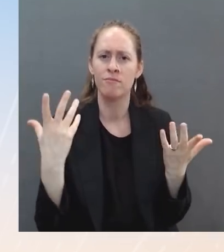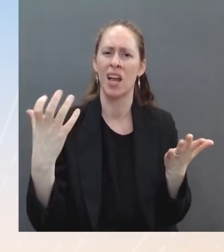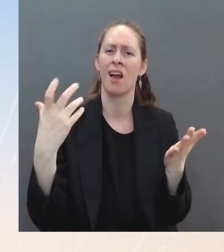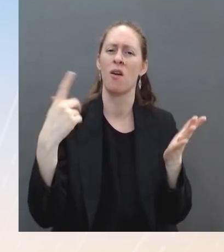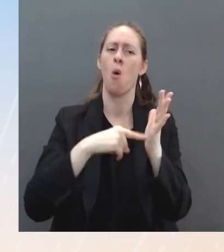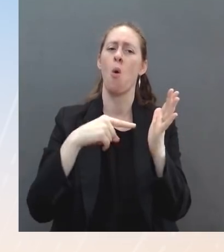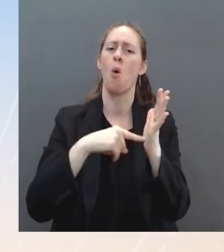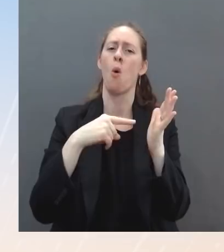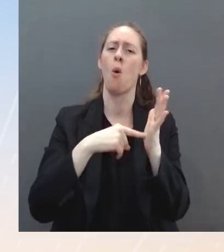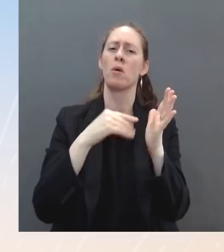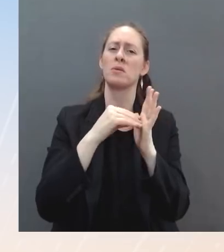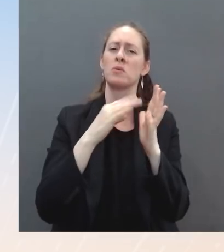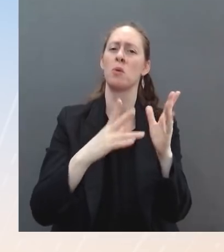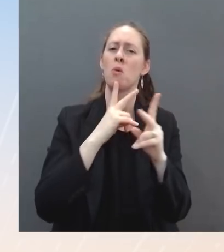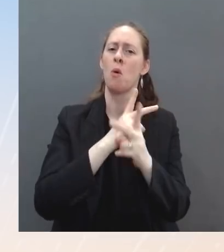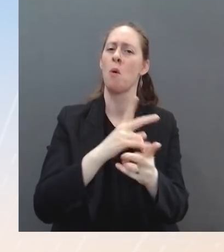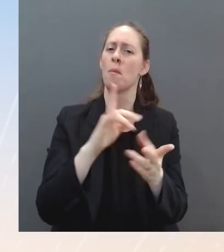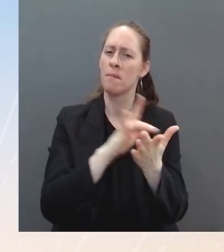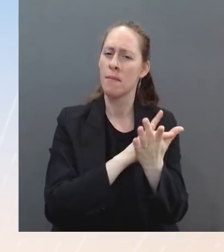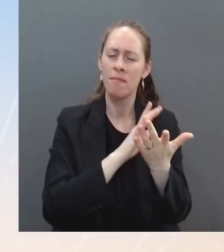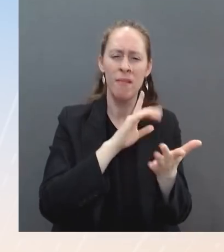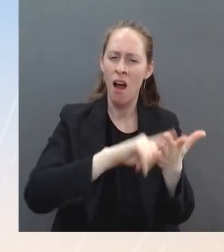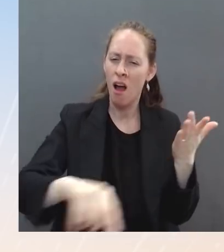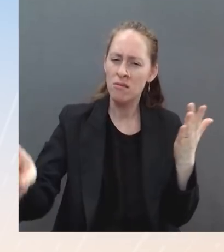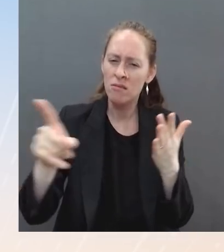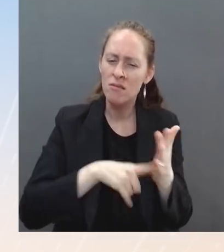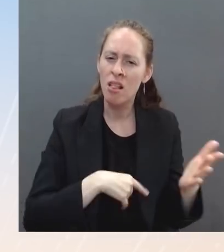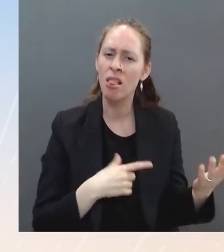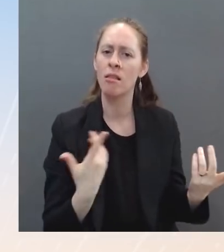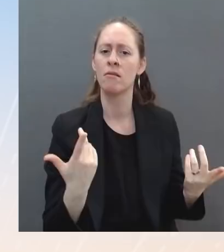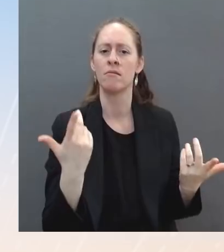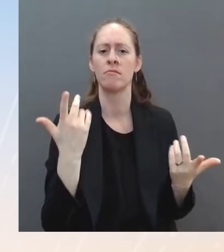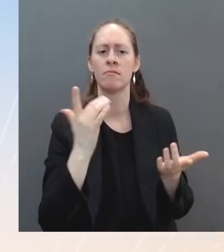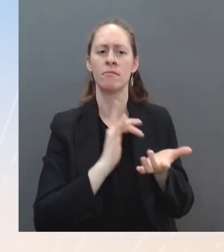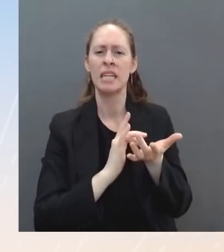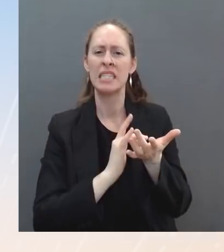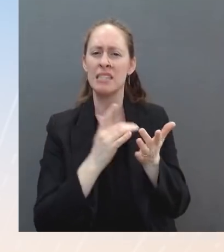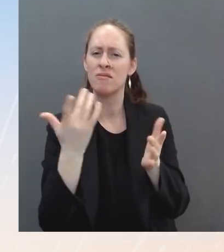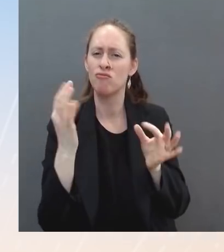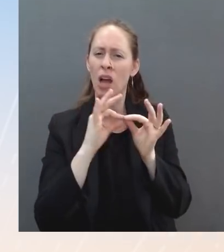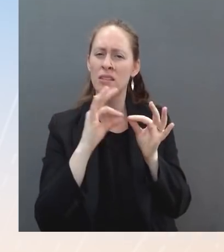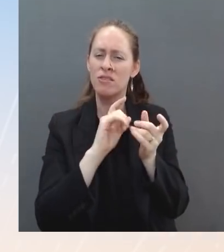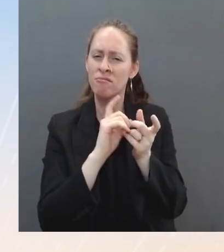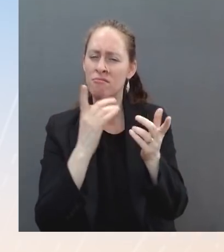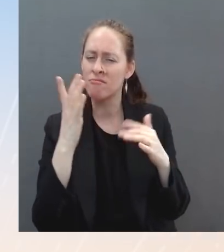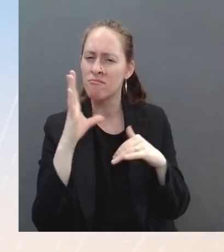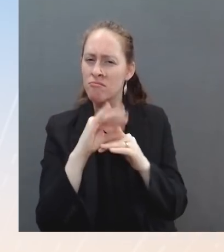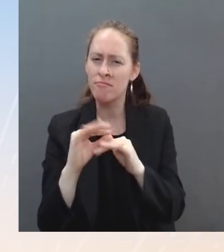Are any of those sort of live here in the White House right now? Are they under consideration --